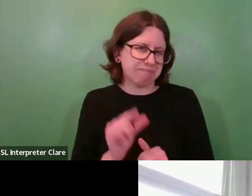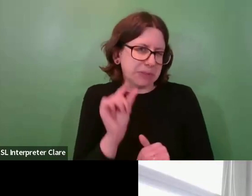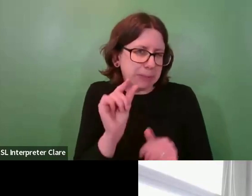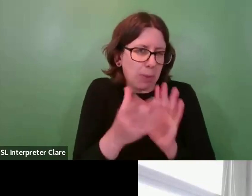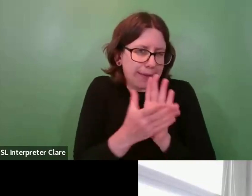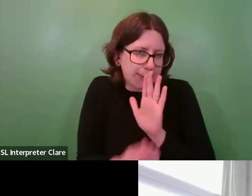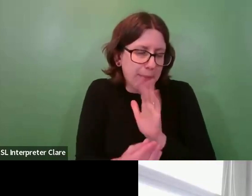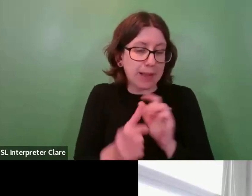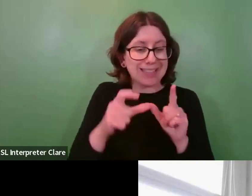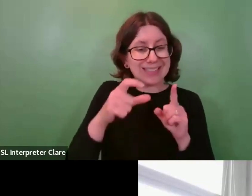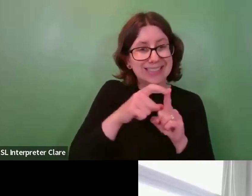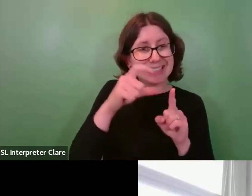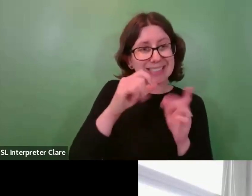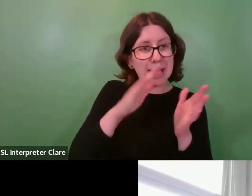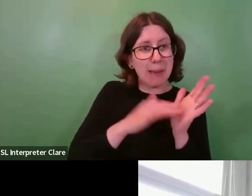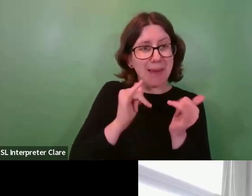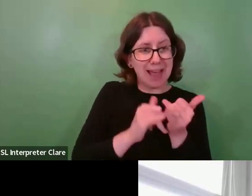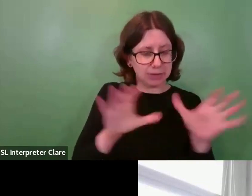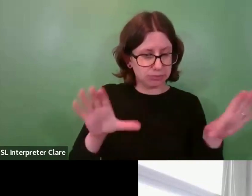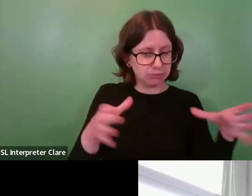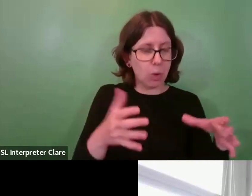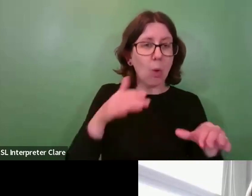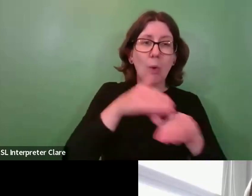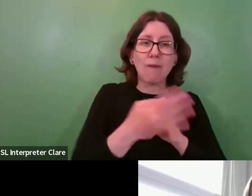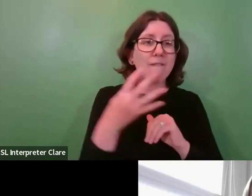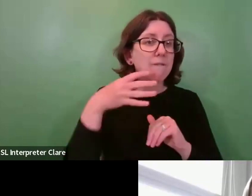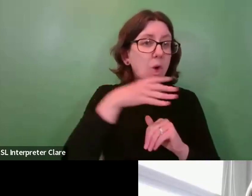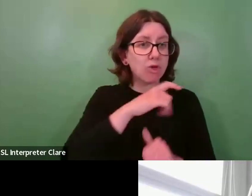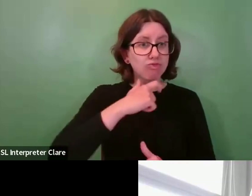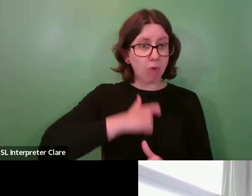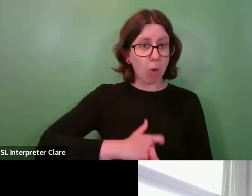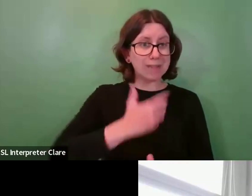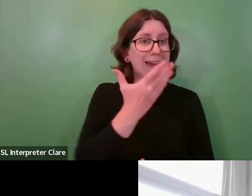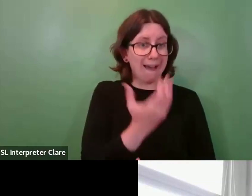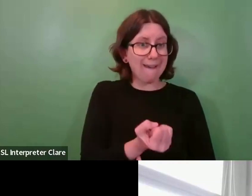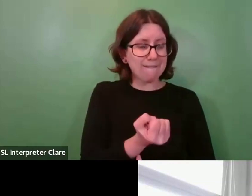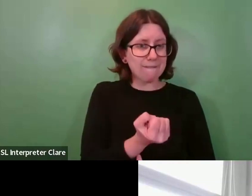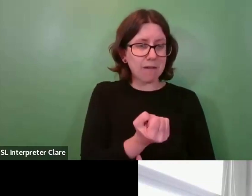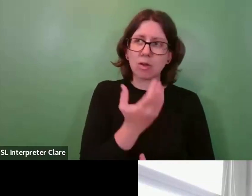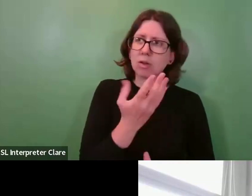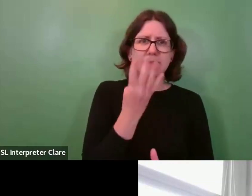At DCMS, we have over 400 roles across the 42 different public bodies